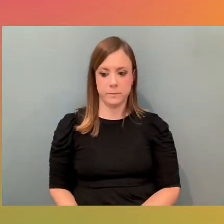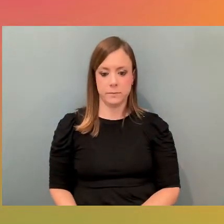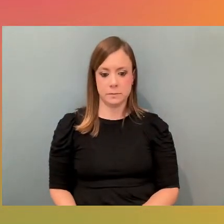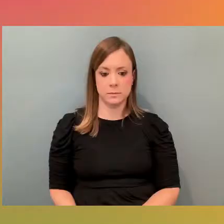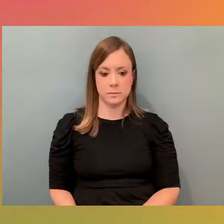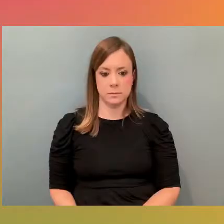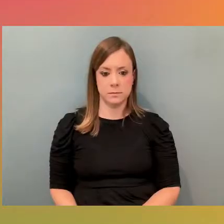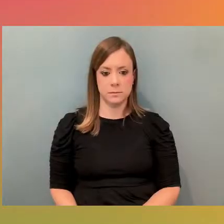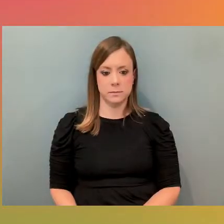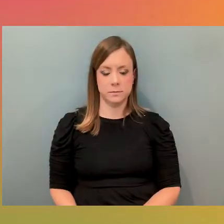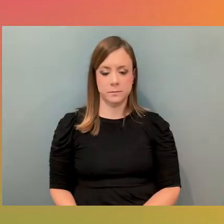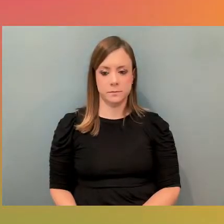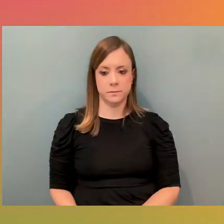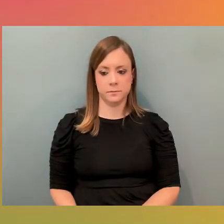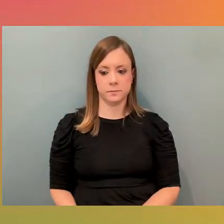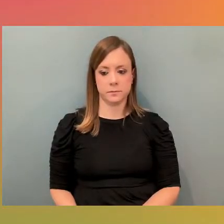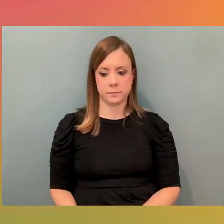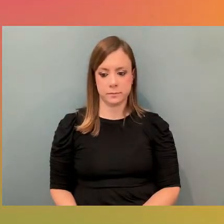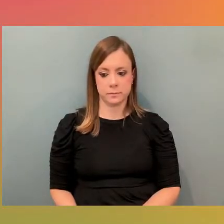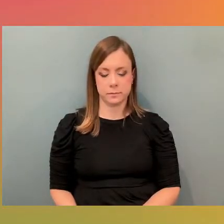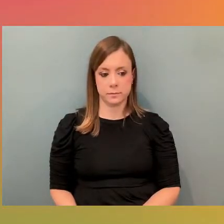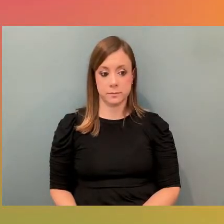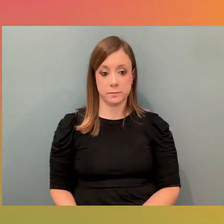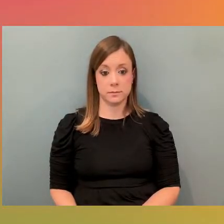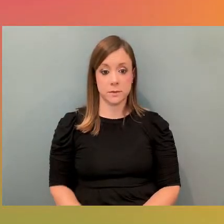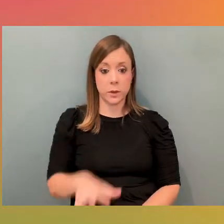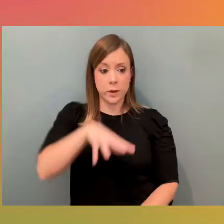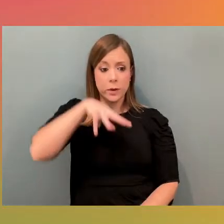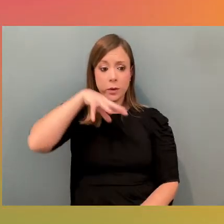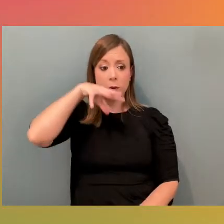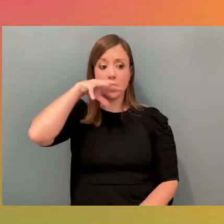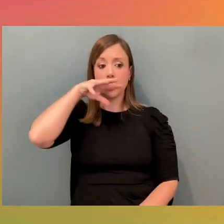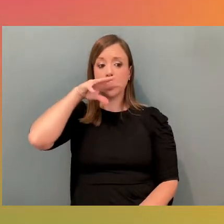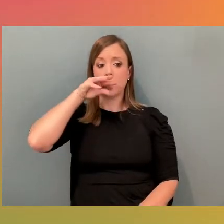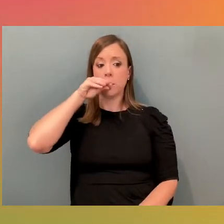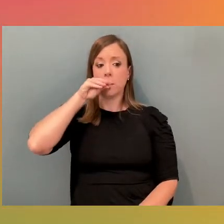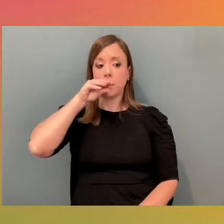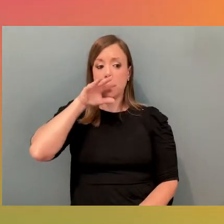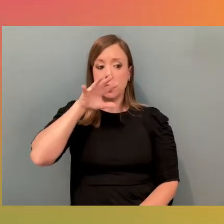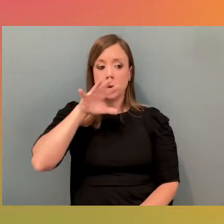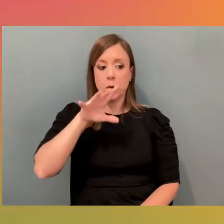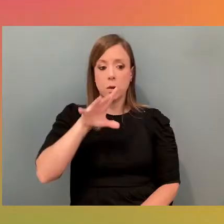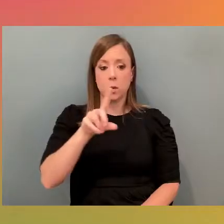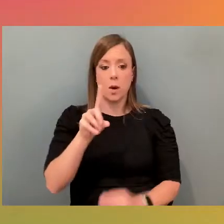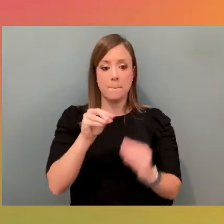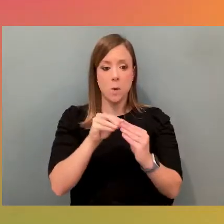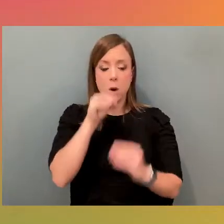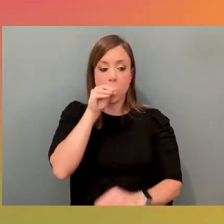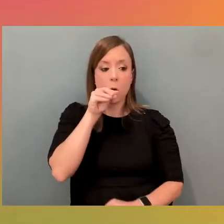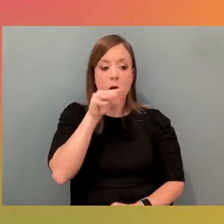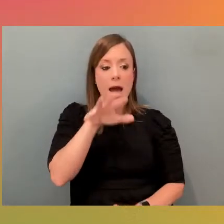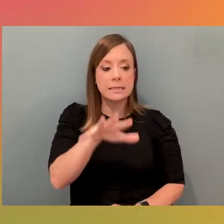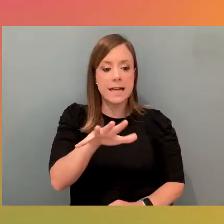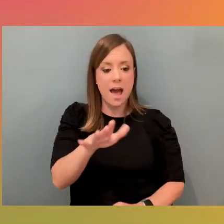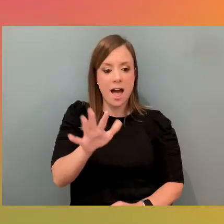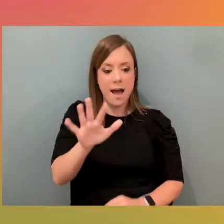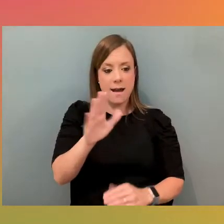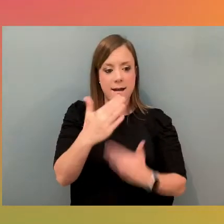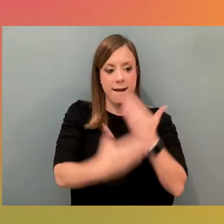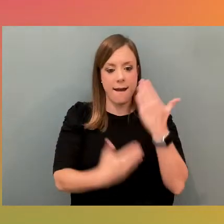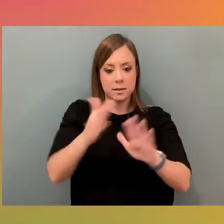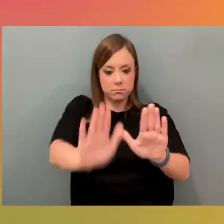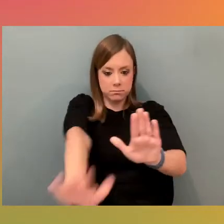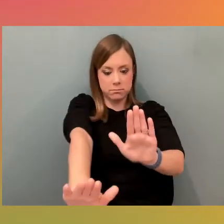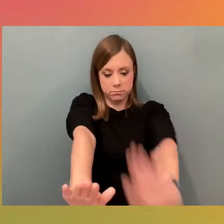DOWN.